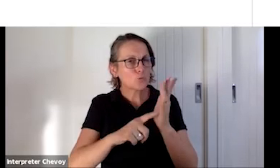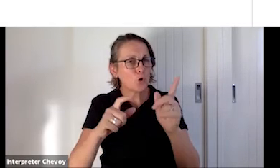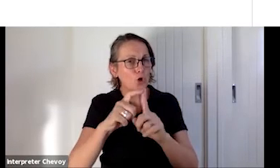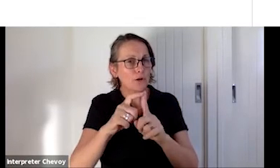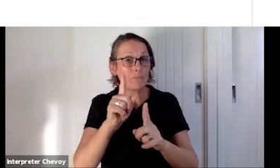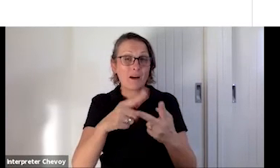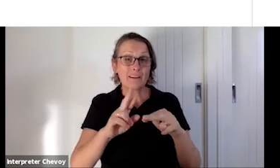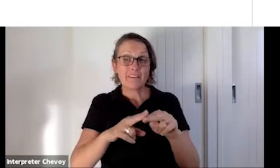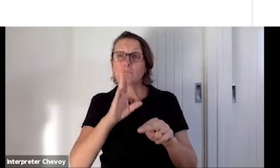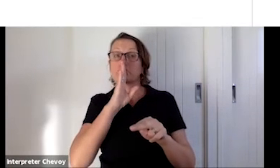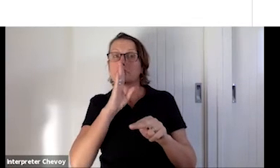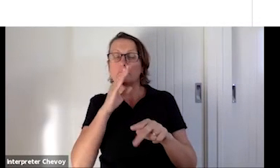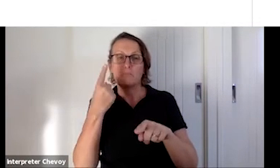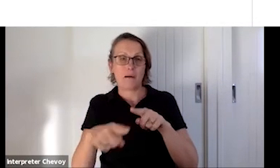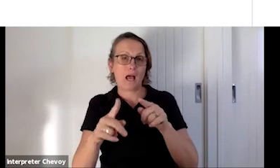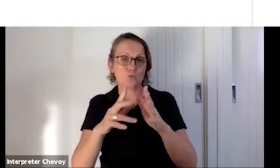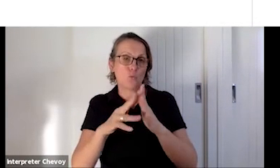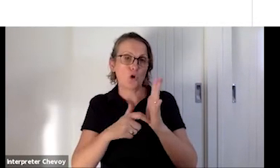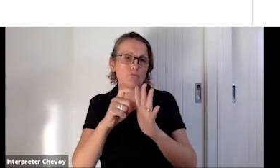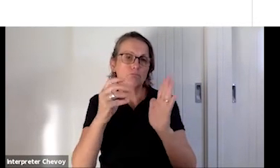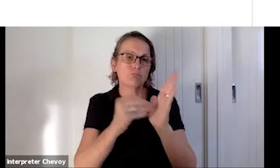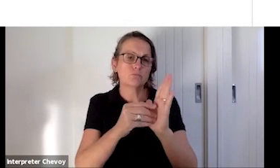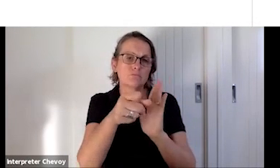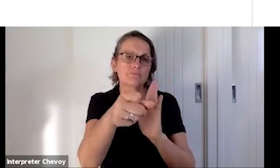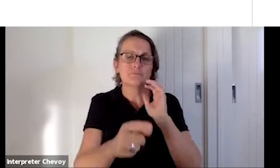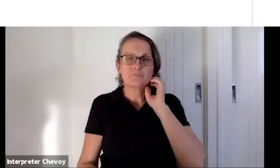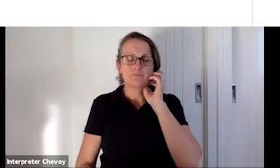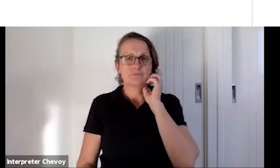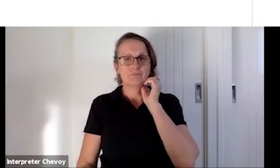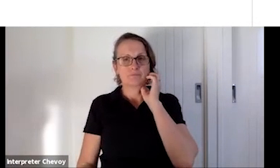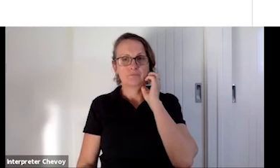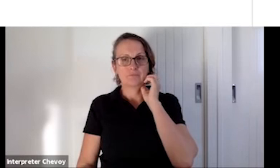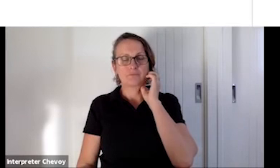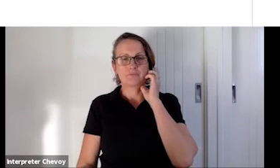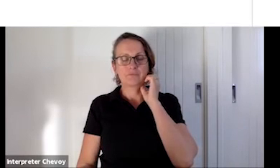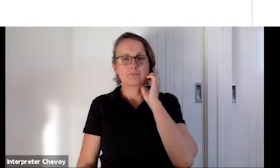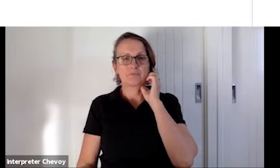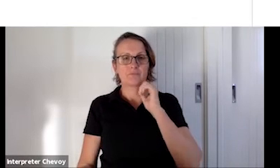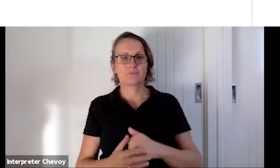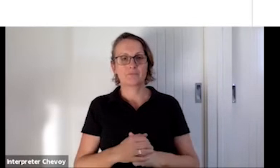Also note that if a peer assessor has to sign in